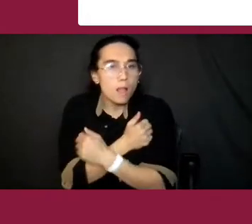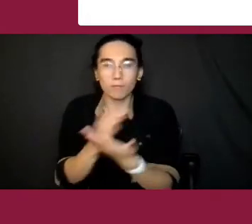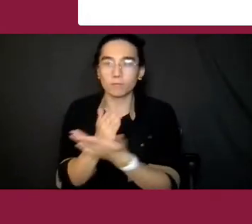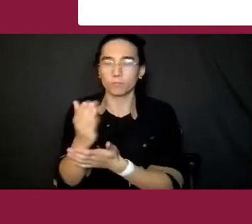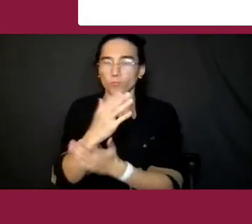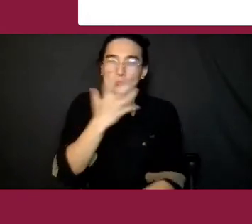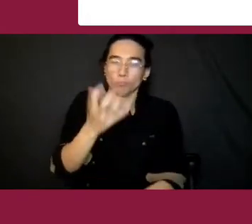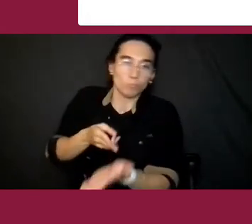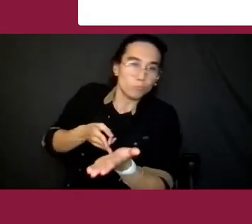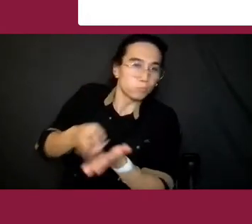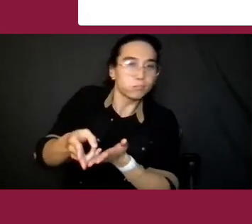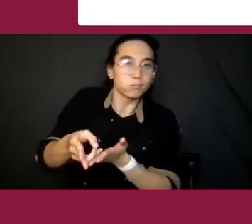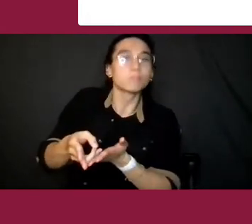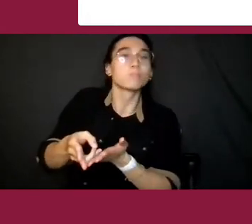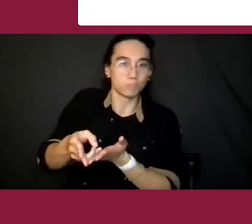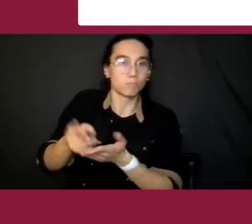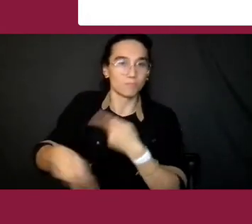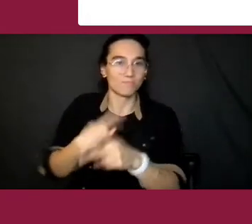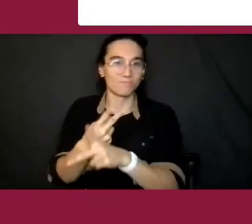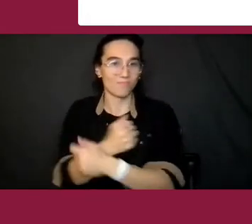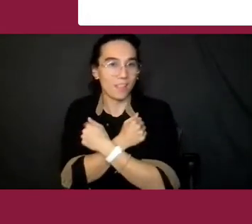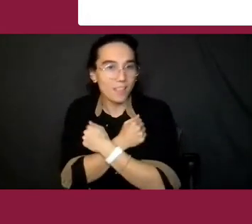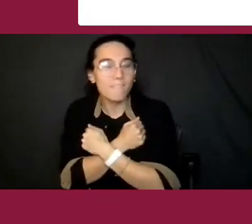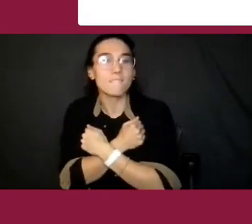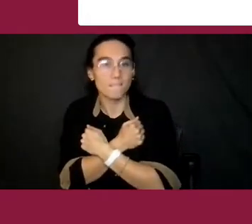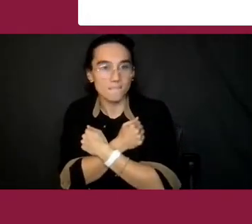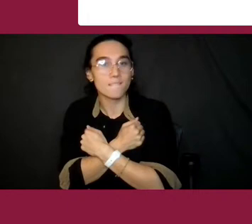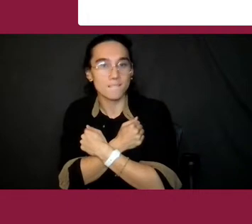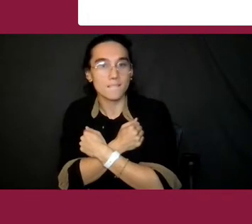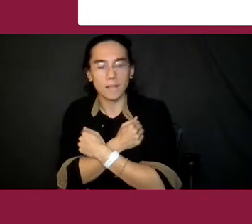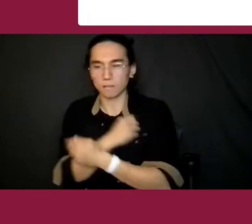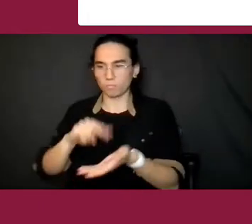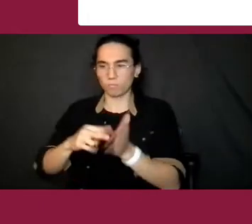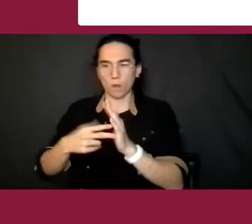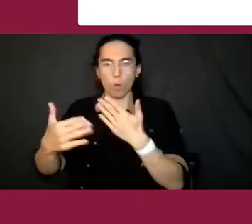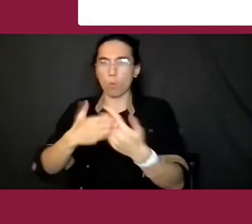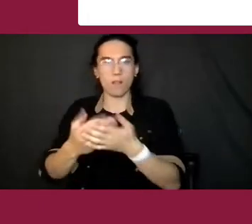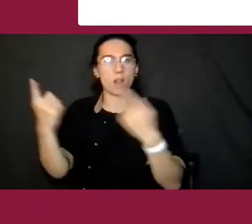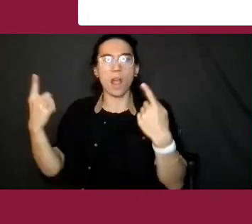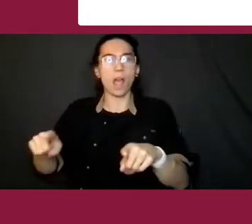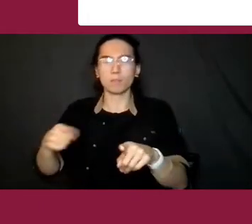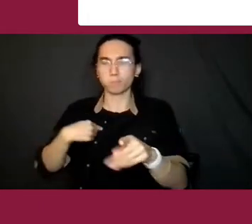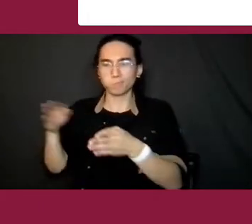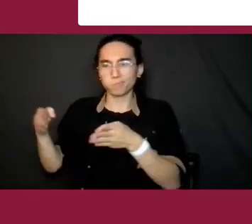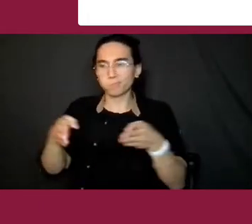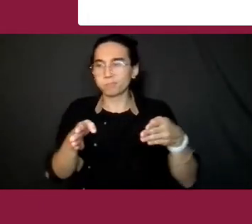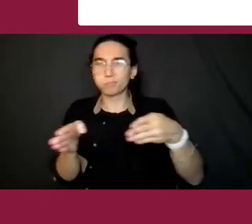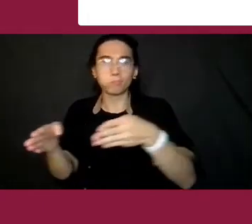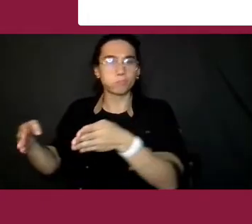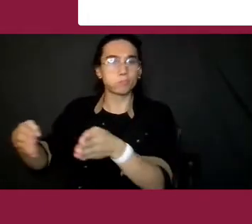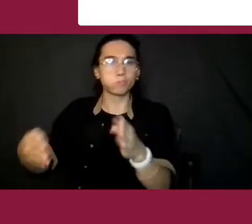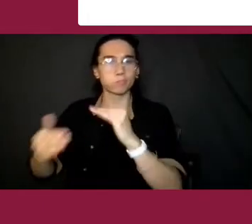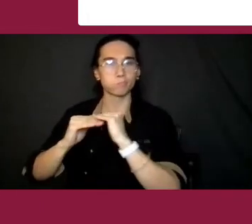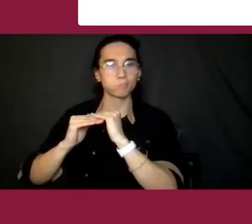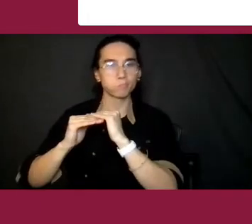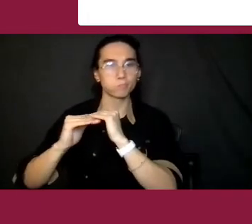The essence allows the person to flow with life's changes and maintain its balance and equili--, equilibrium.